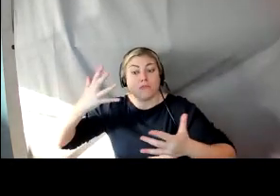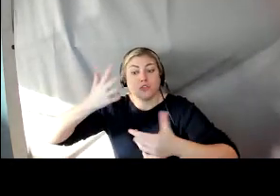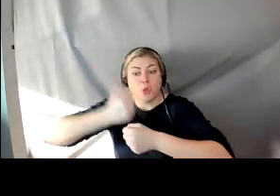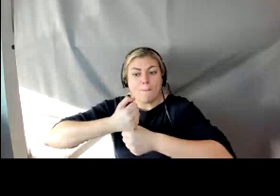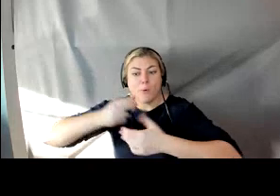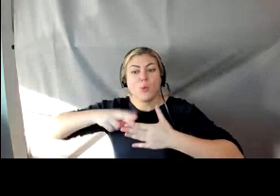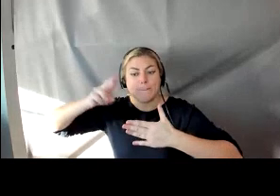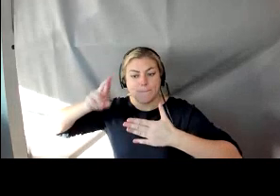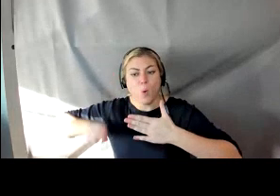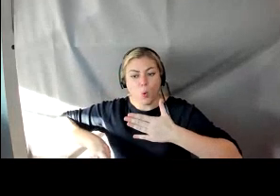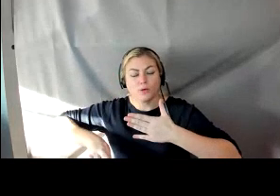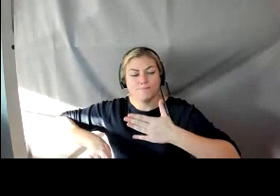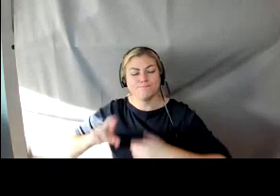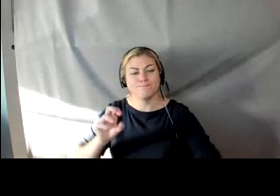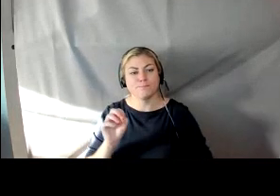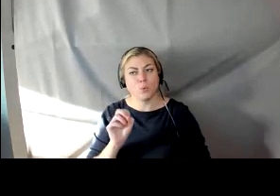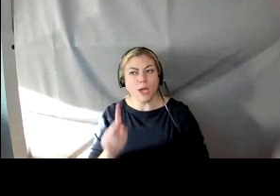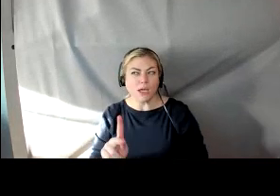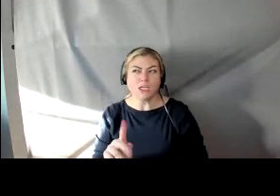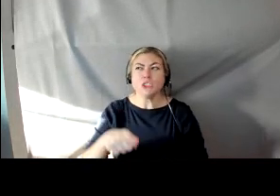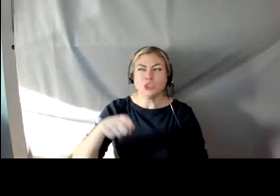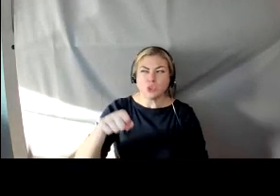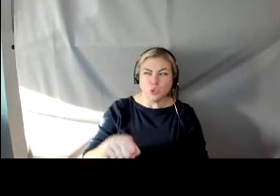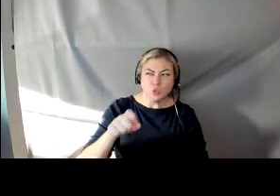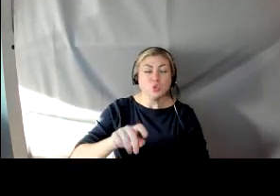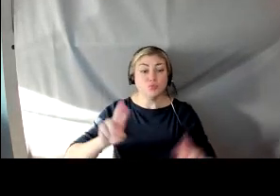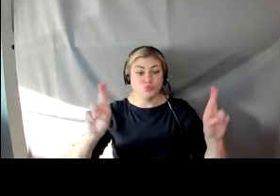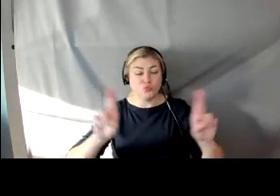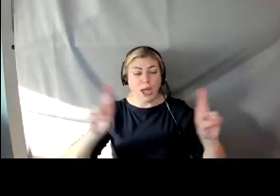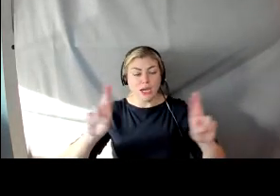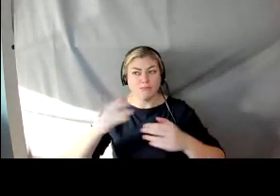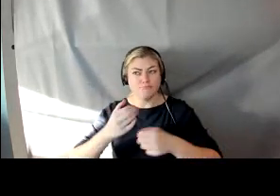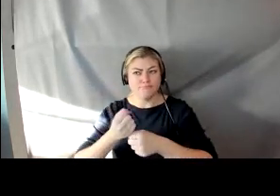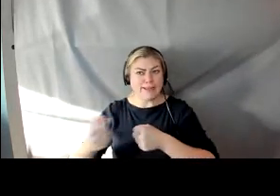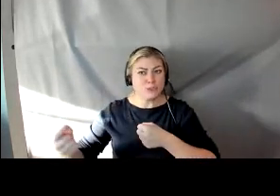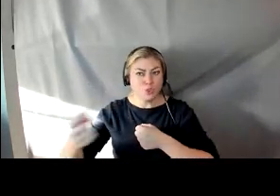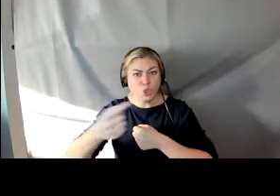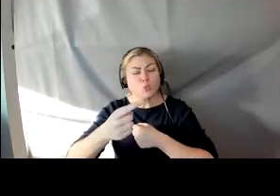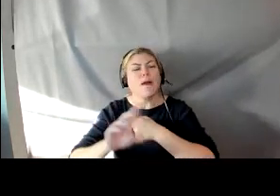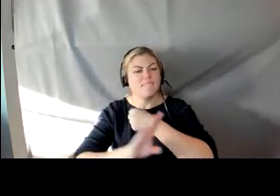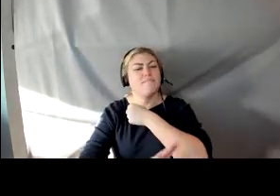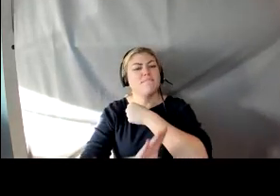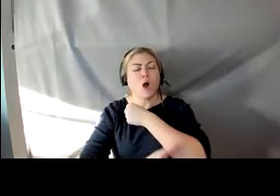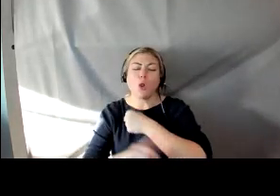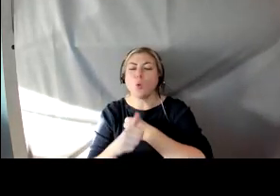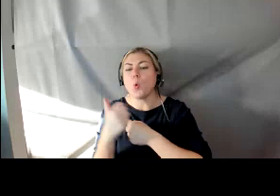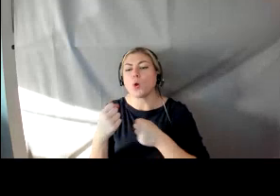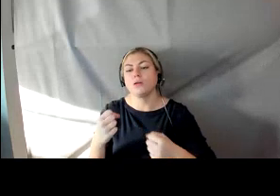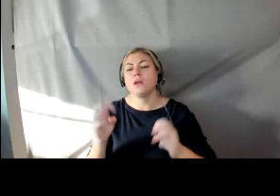next fall and winter. Once we have that study draft put together,